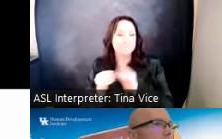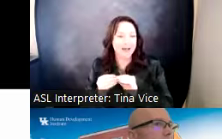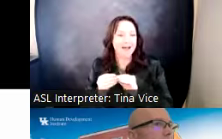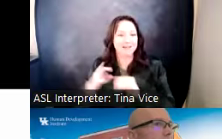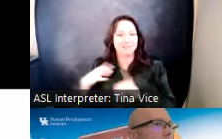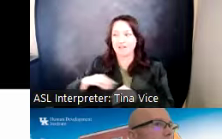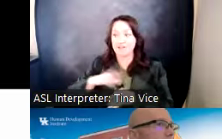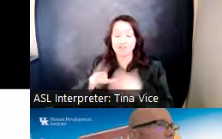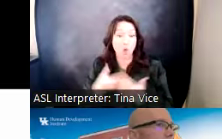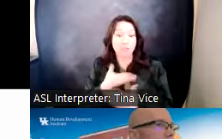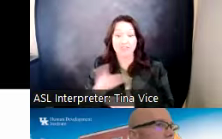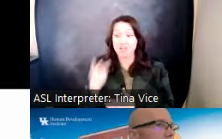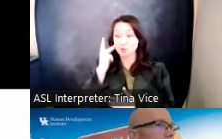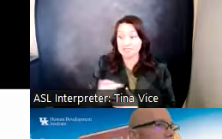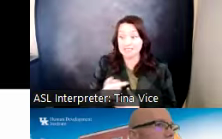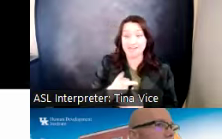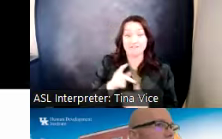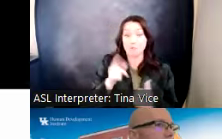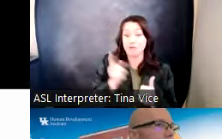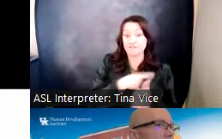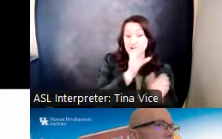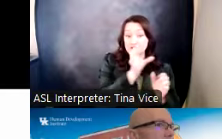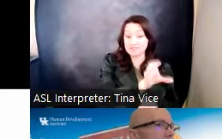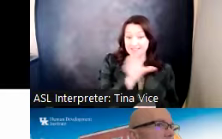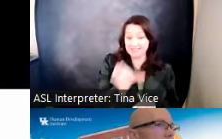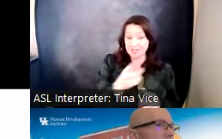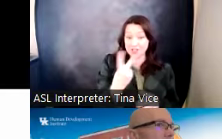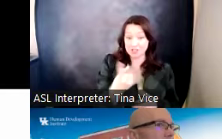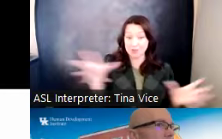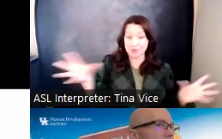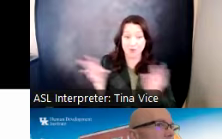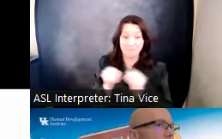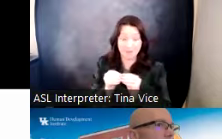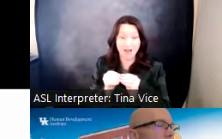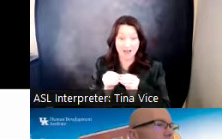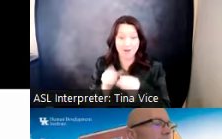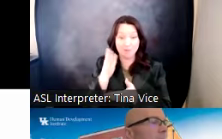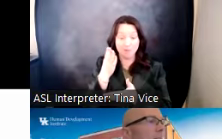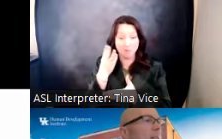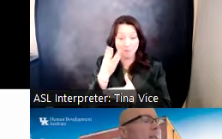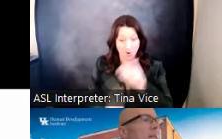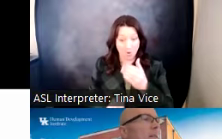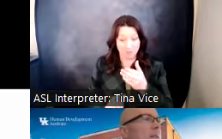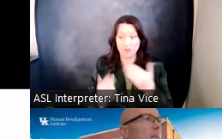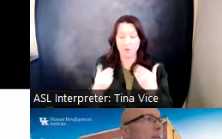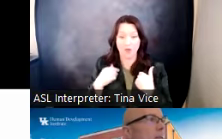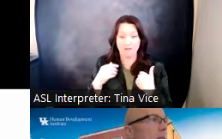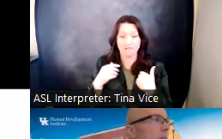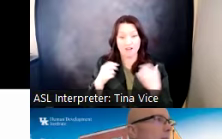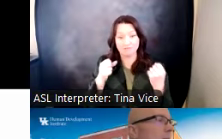and strength training individually, when you combine those uh interventions, you get a compounded result.